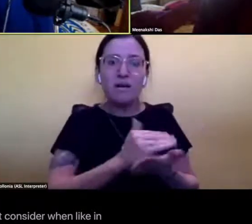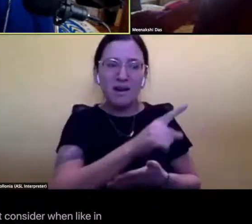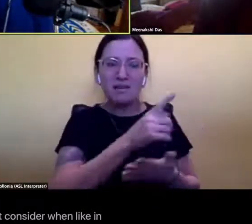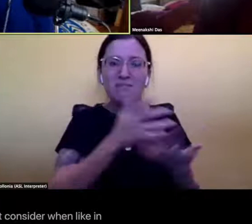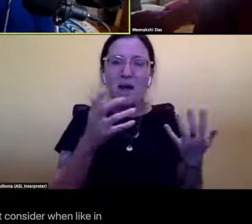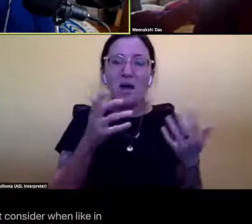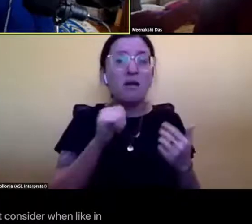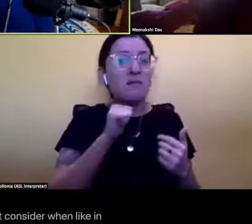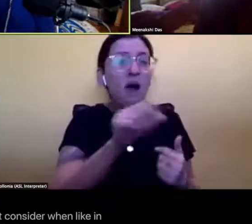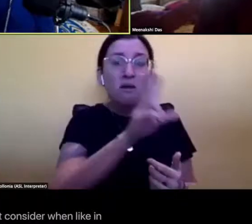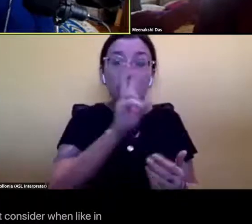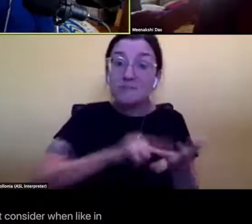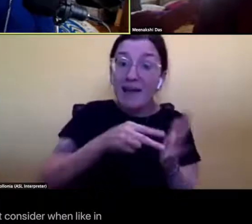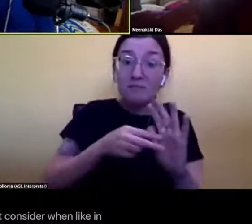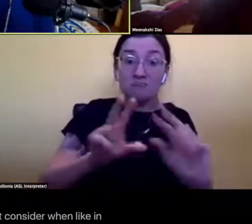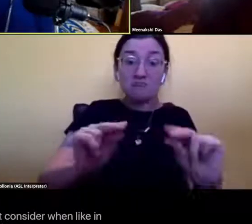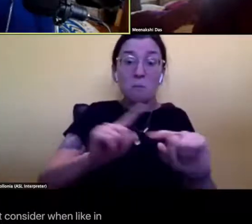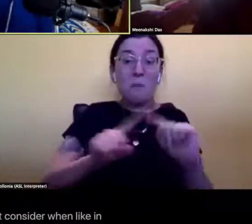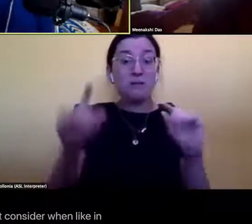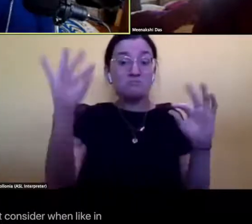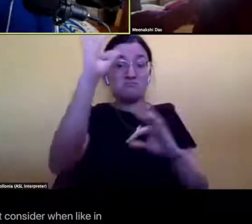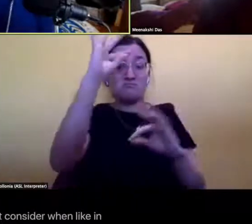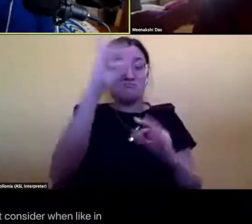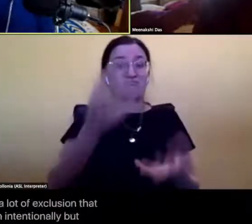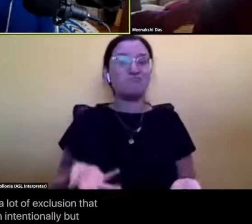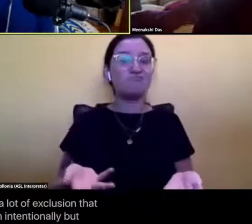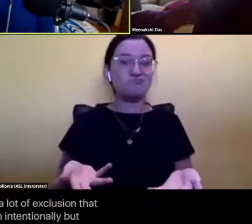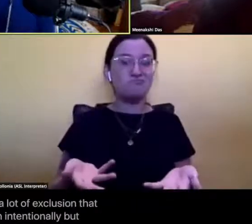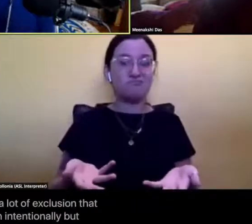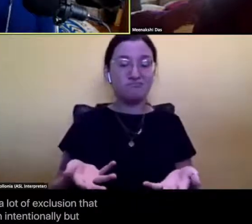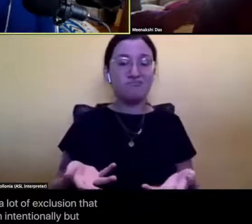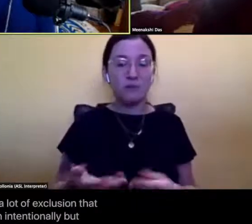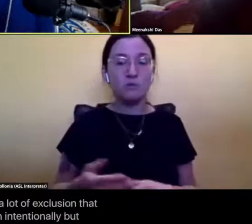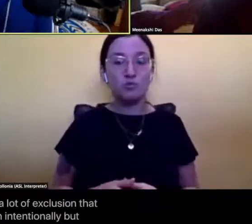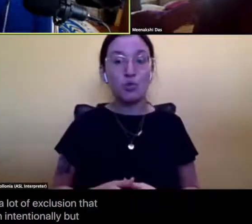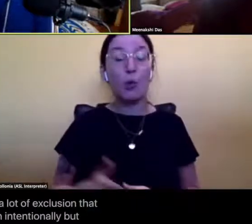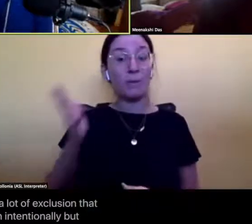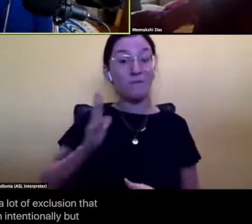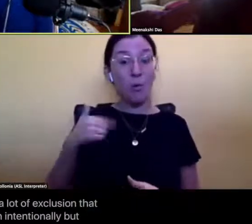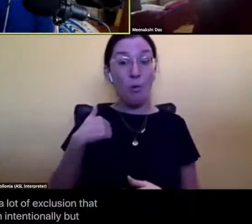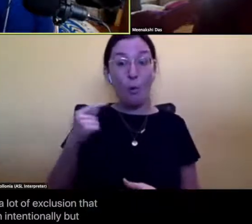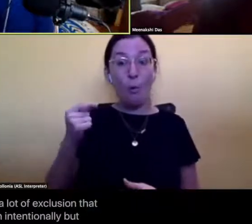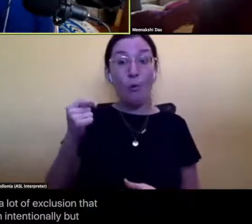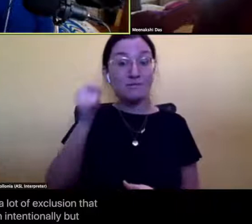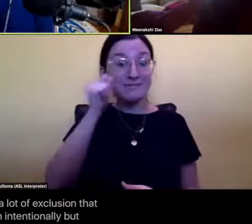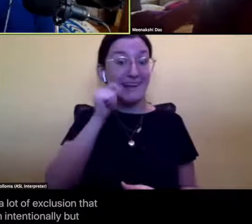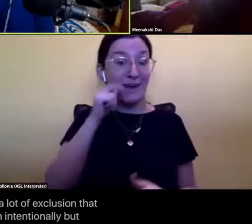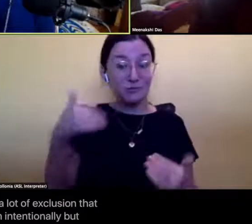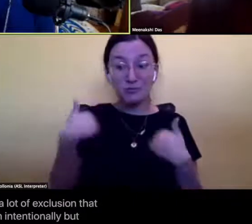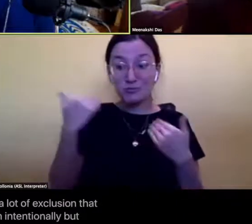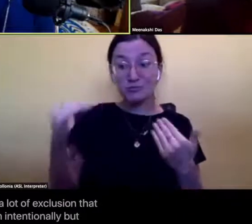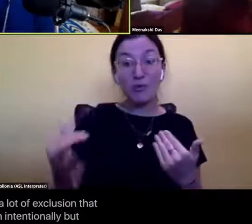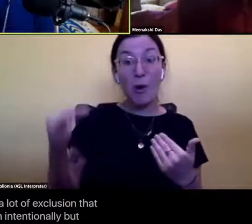so while I definitely as a teenager was very ignorant myself, as I've gone to this experience